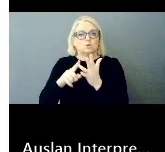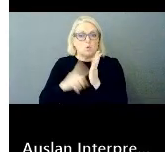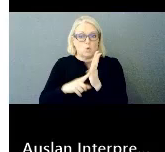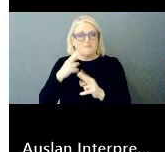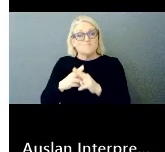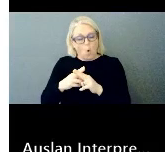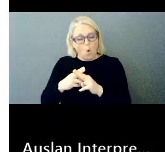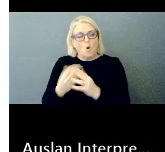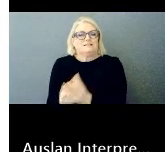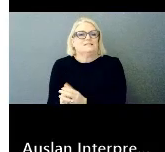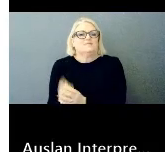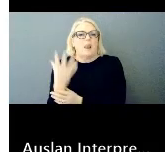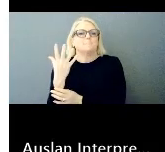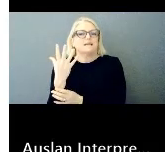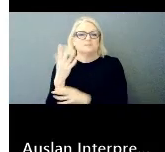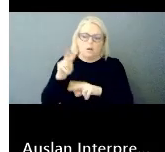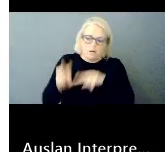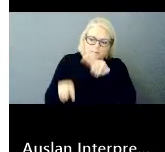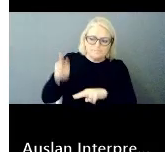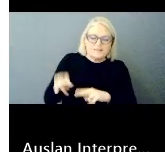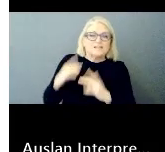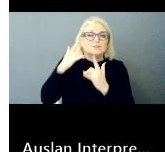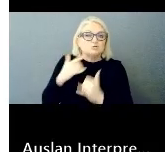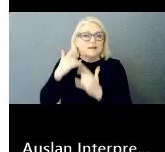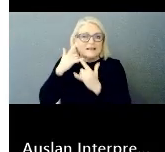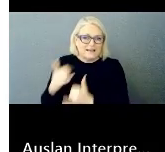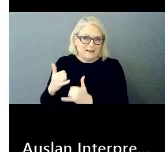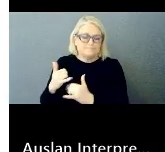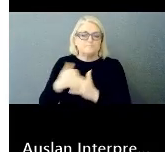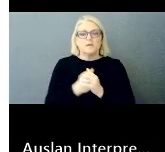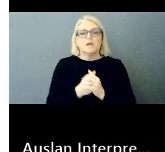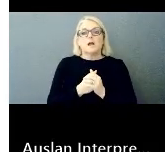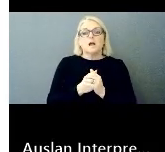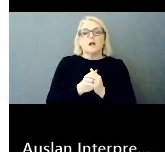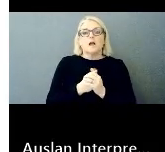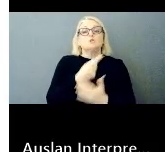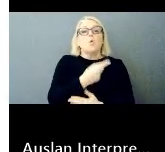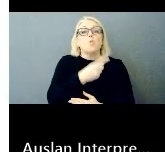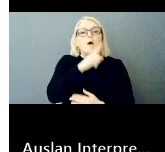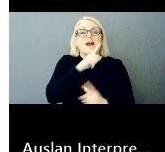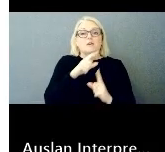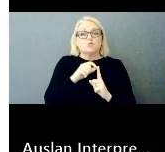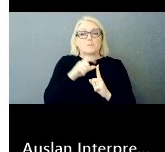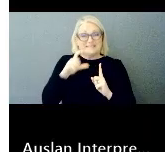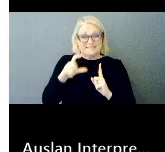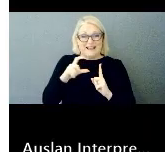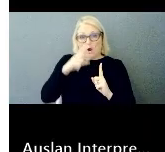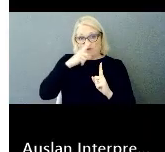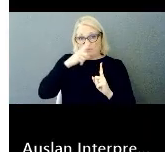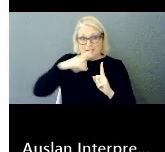The one thing I will say, developmental screening of the population requires 100% of the population in the denominator.